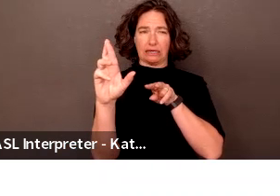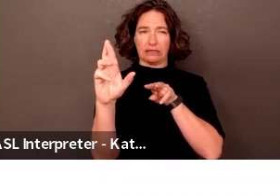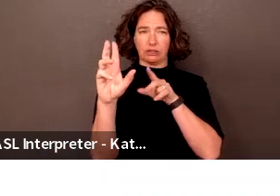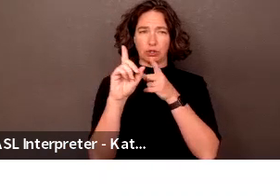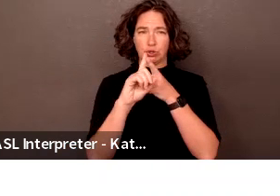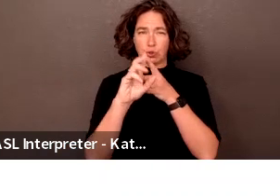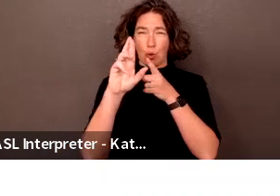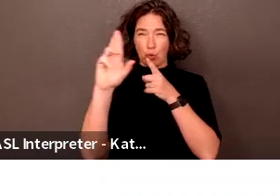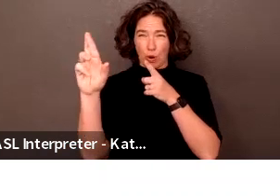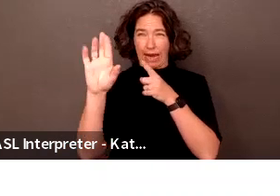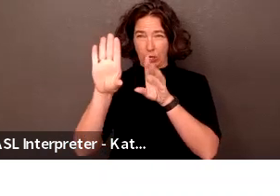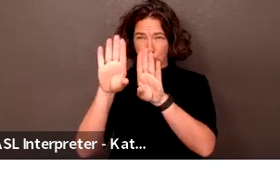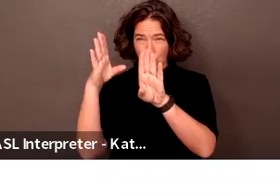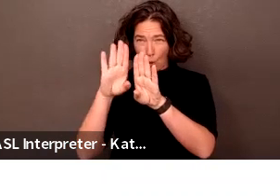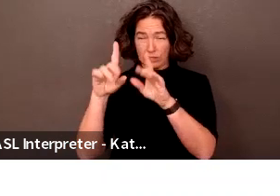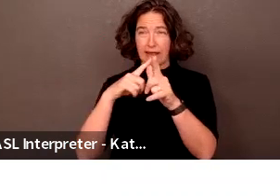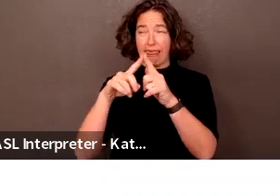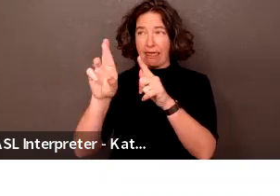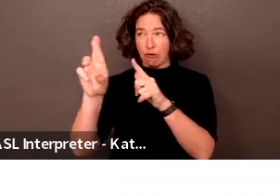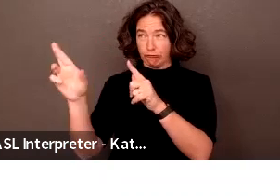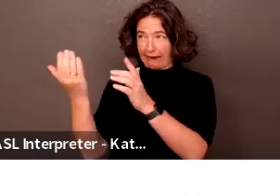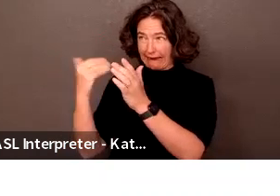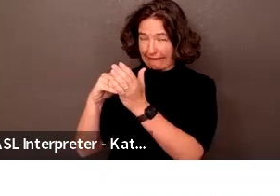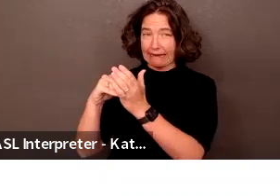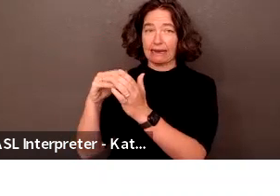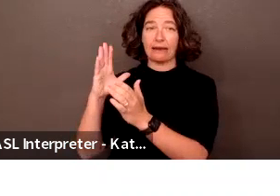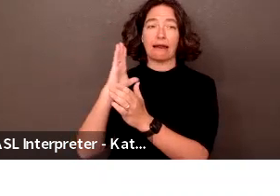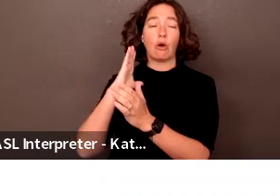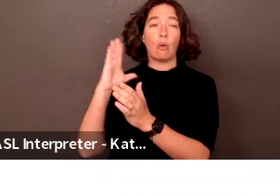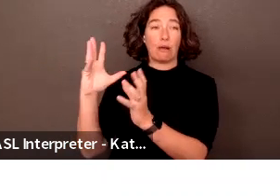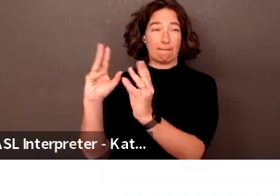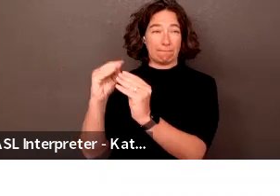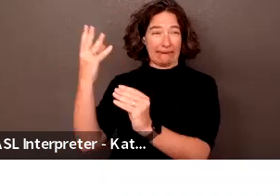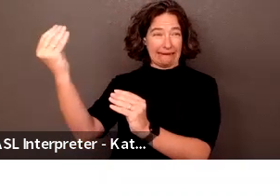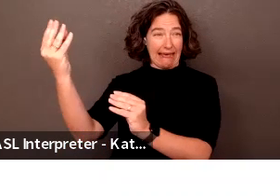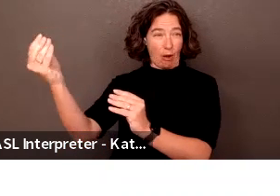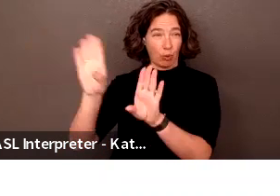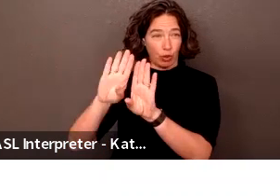of the room, I'm not sure if my voice is projecting towards the front of the